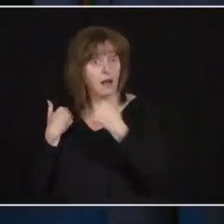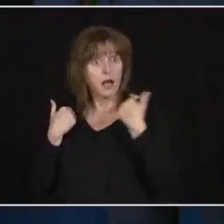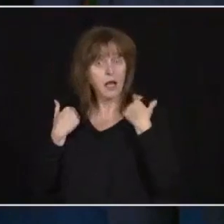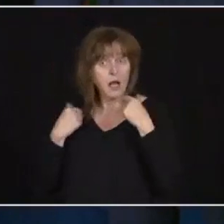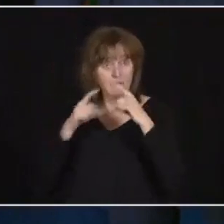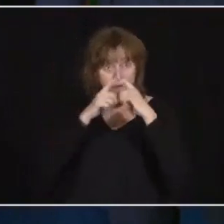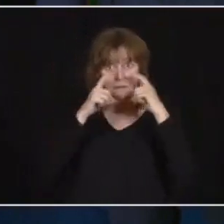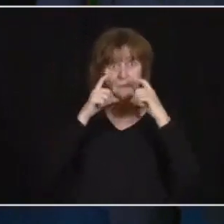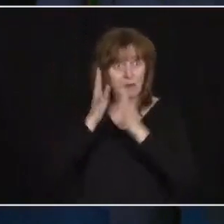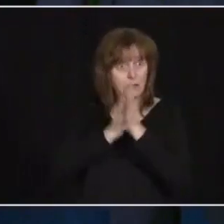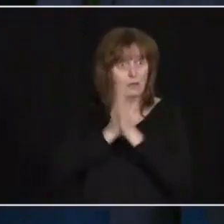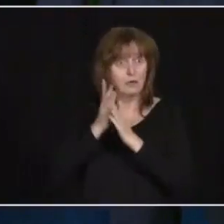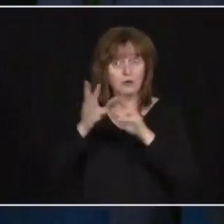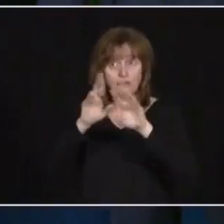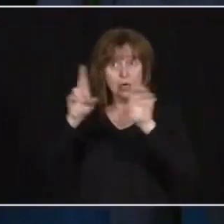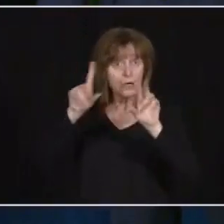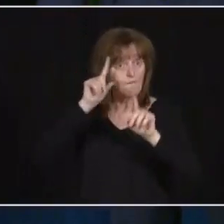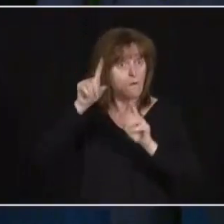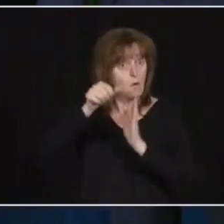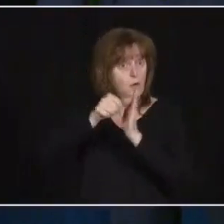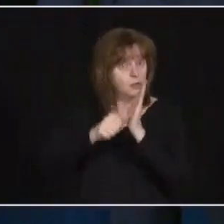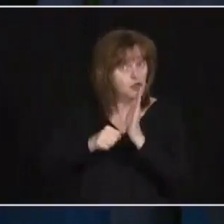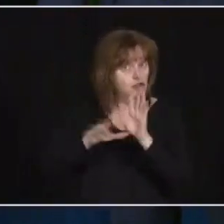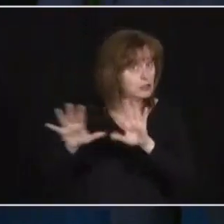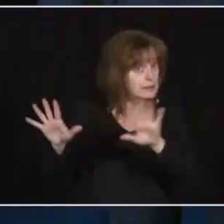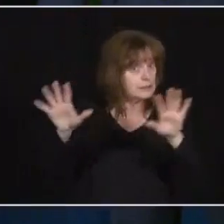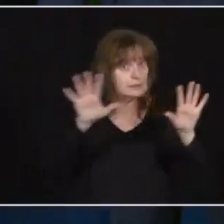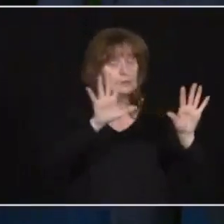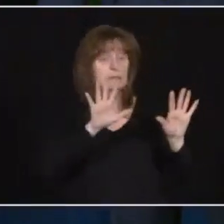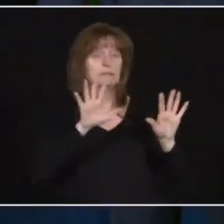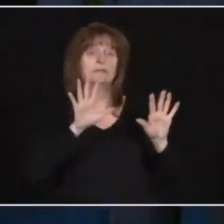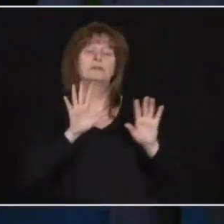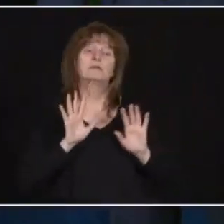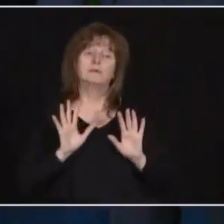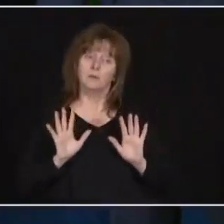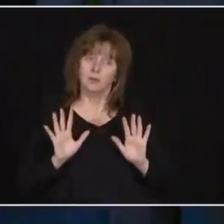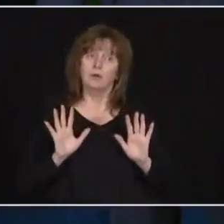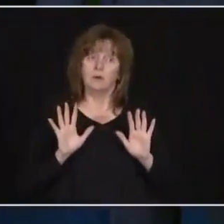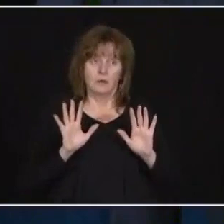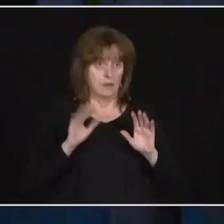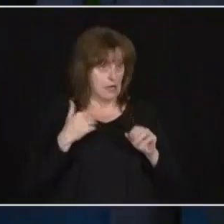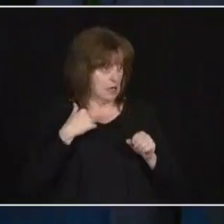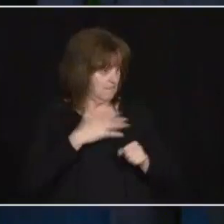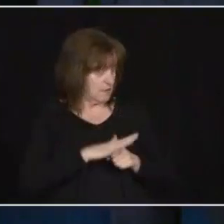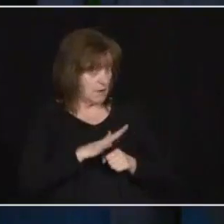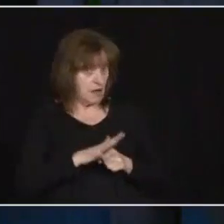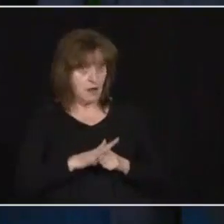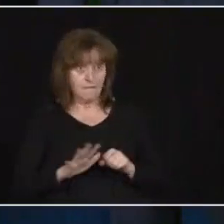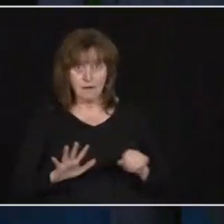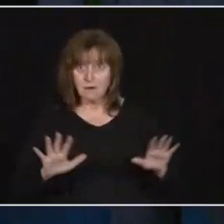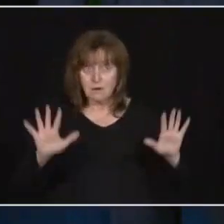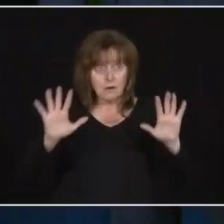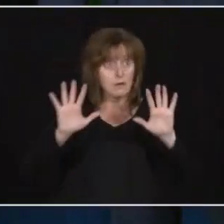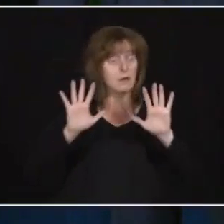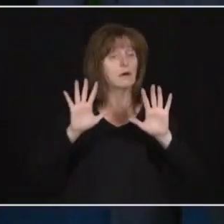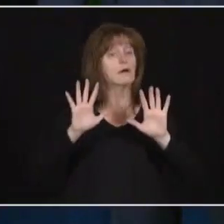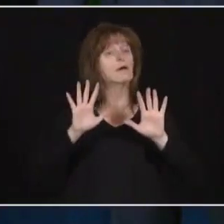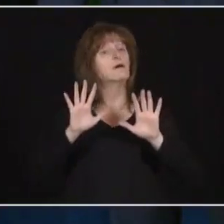well that we need to make sure each hospital that will be deploying that type of surgery will be able to have